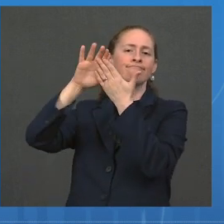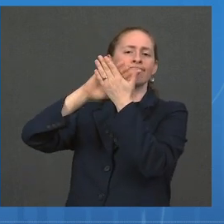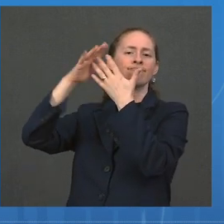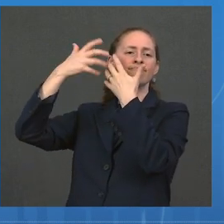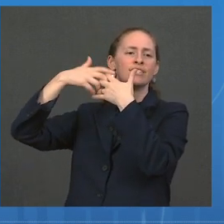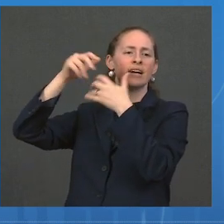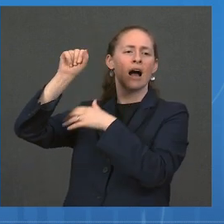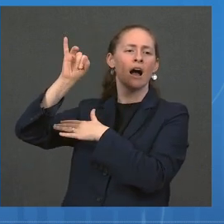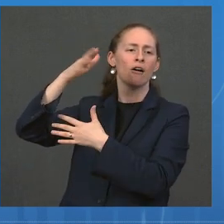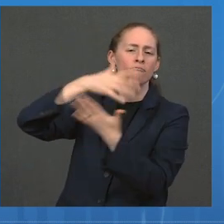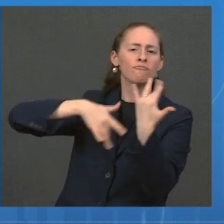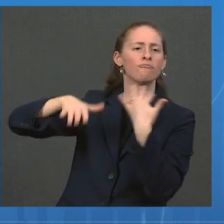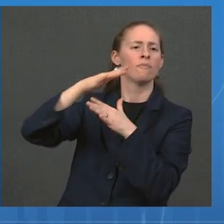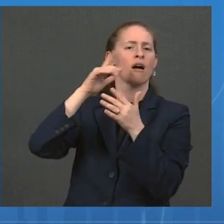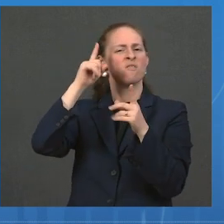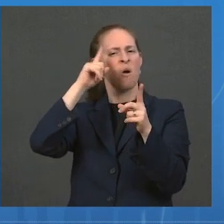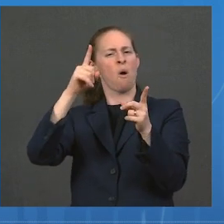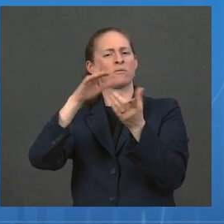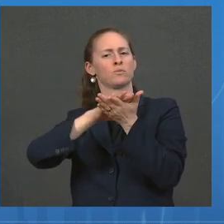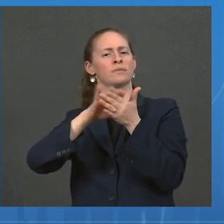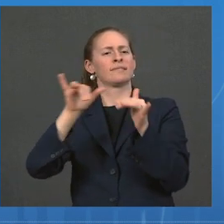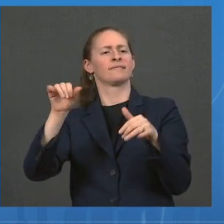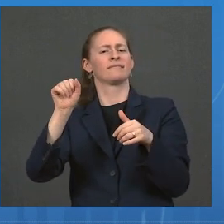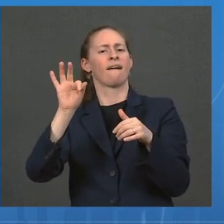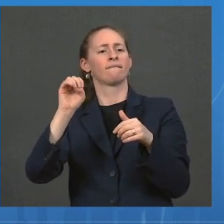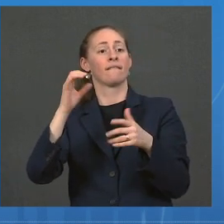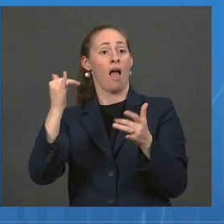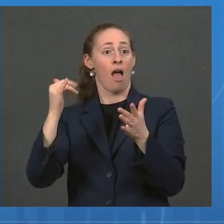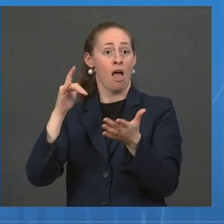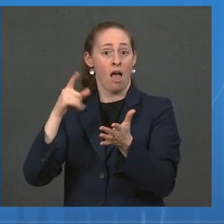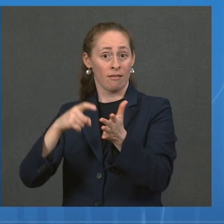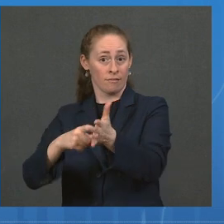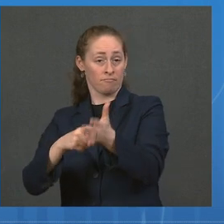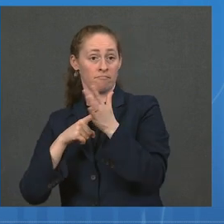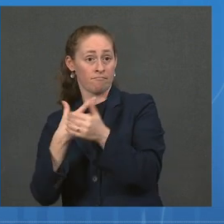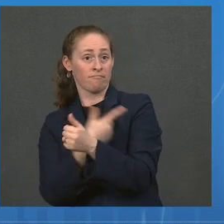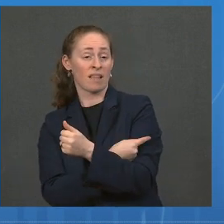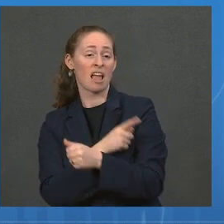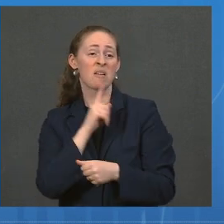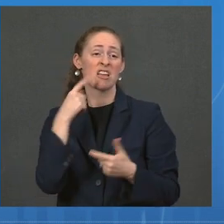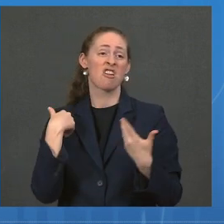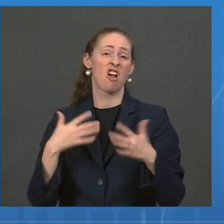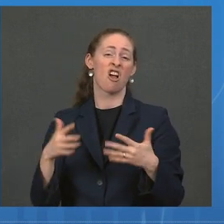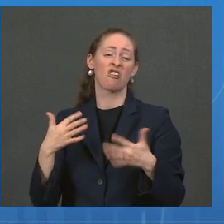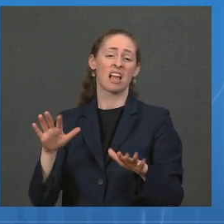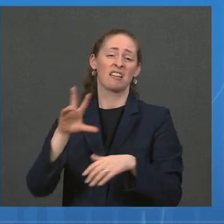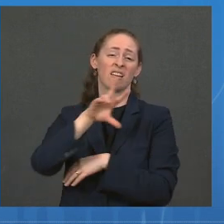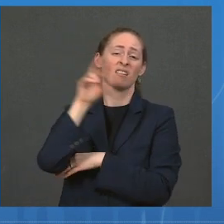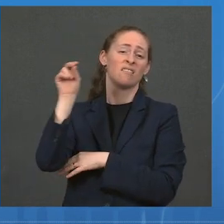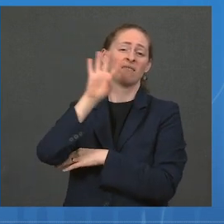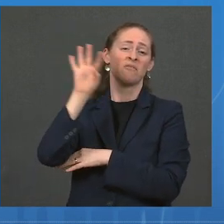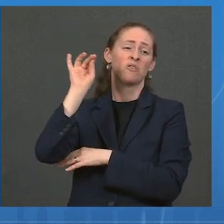School vaccination requirements have been around for decades. And those decisions should be made at the state